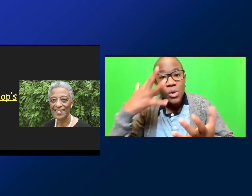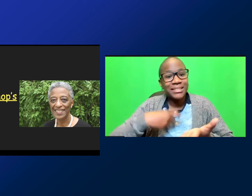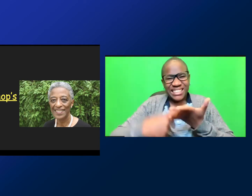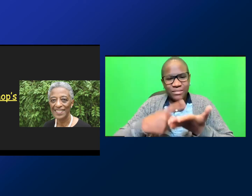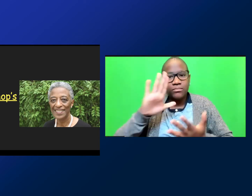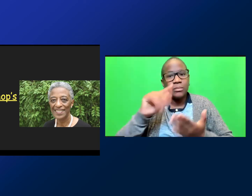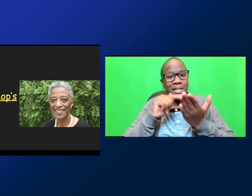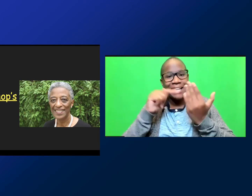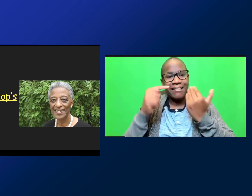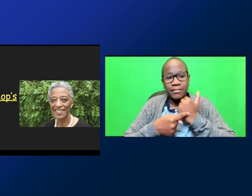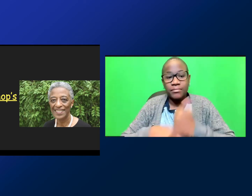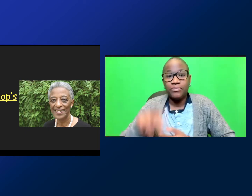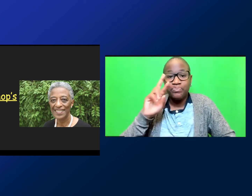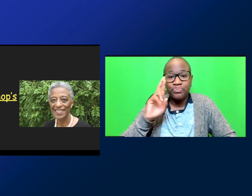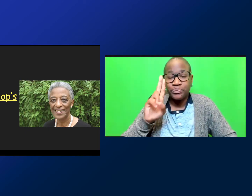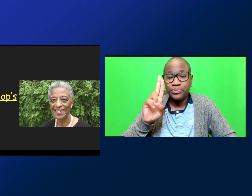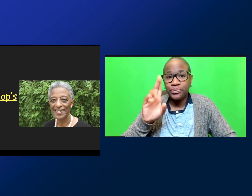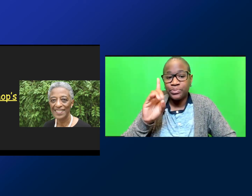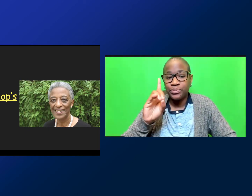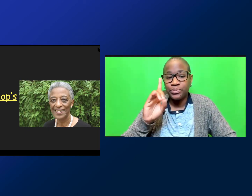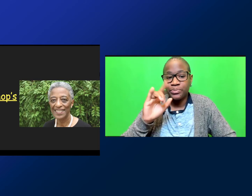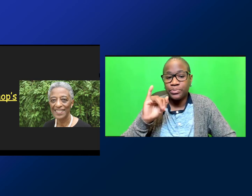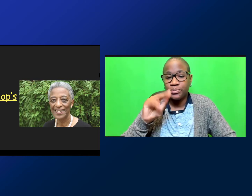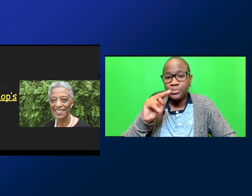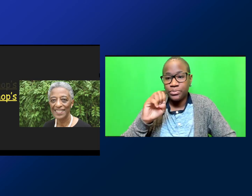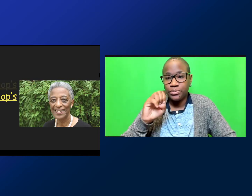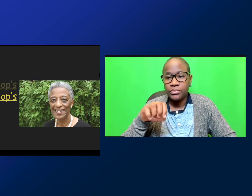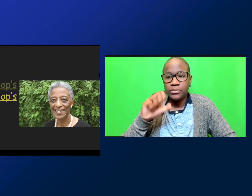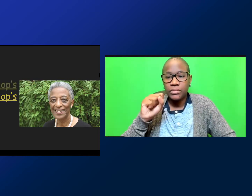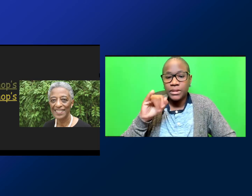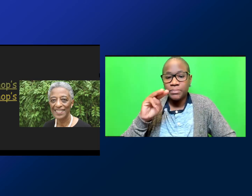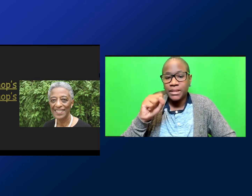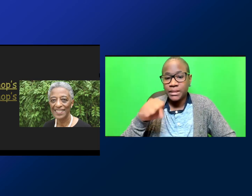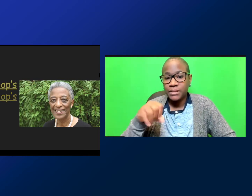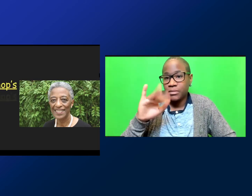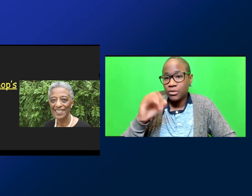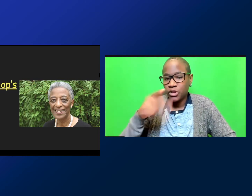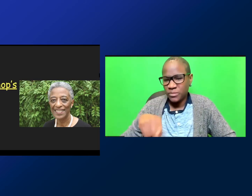you all to do that now i want to talk about a metaphor that's used by rudin sims bishop